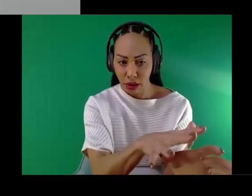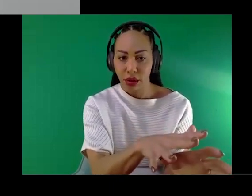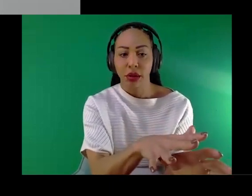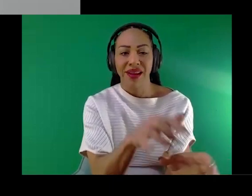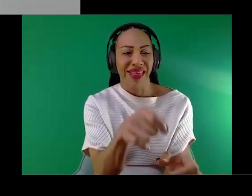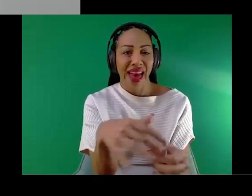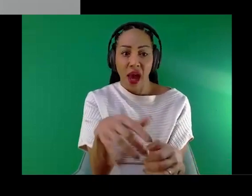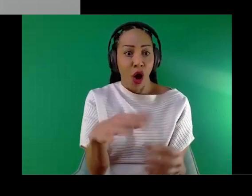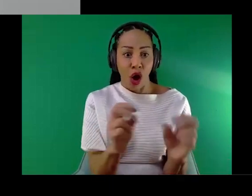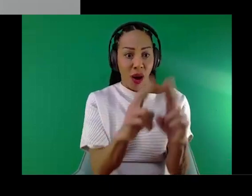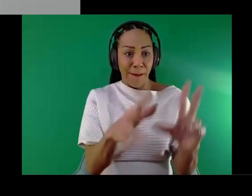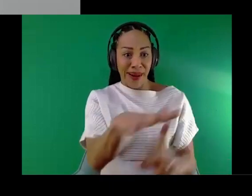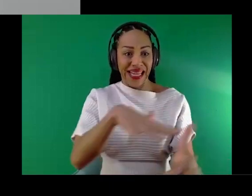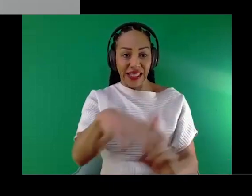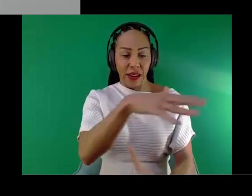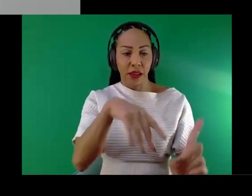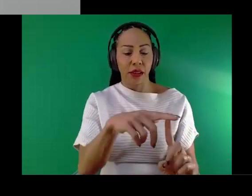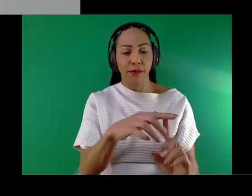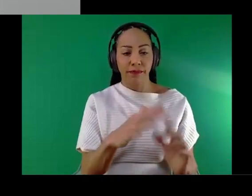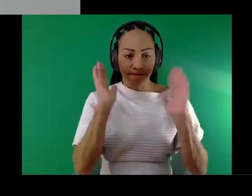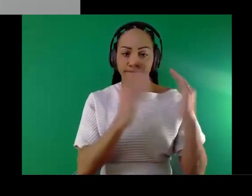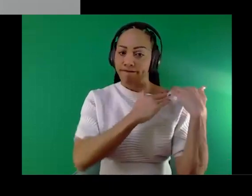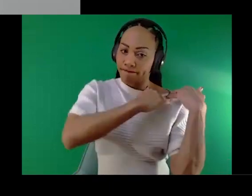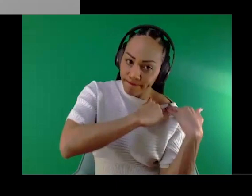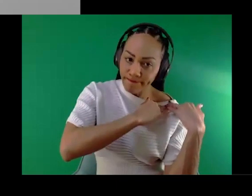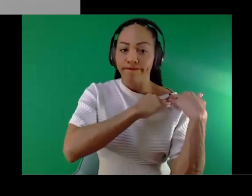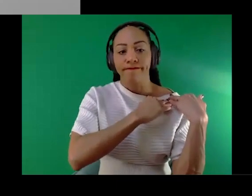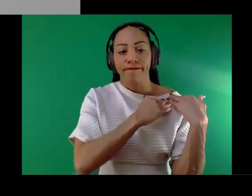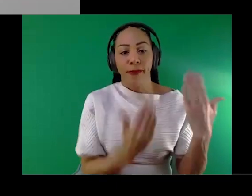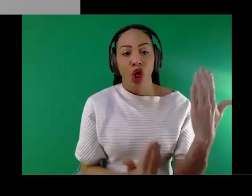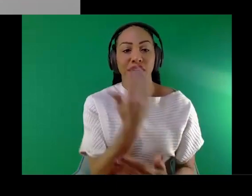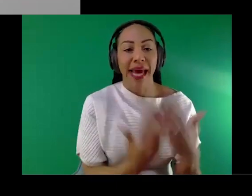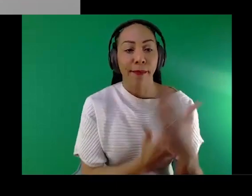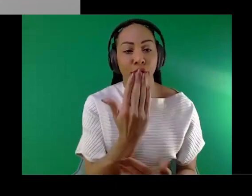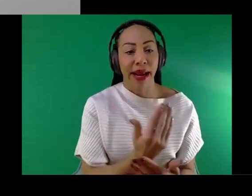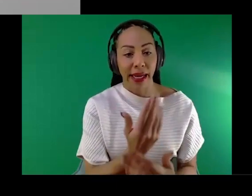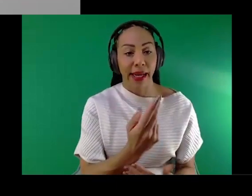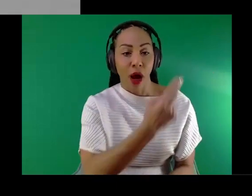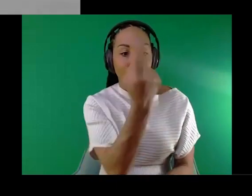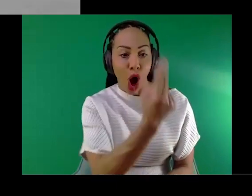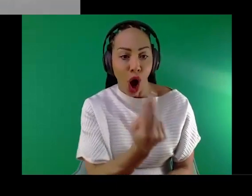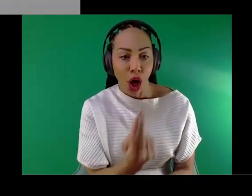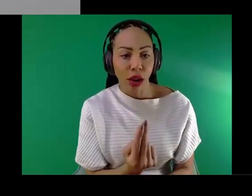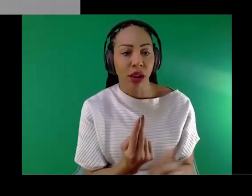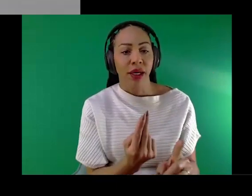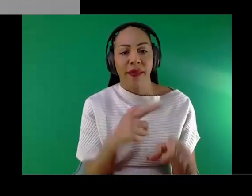devoted to contemporary performing art creation characterised by a professional framework and